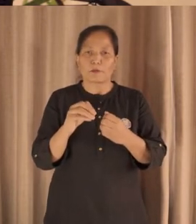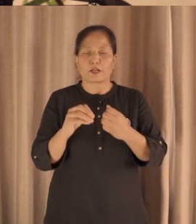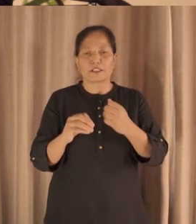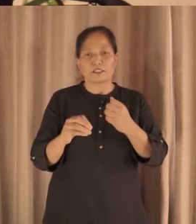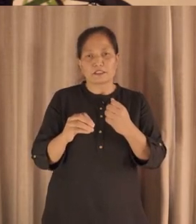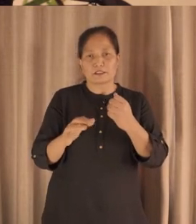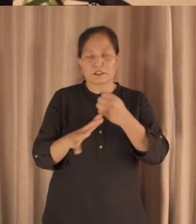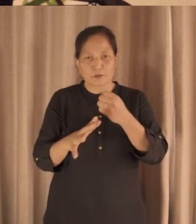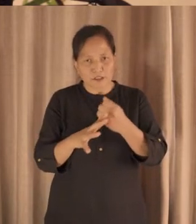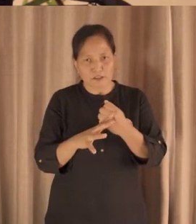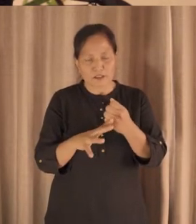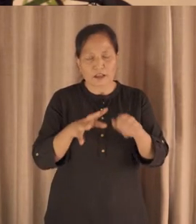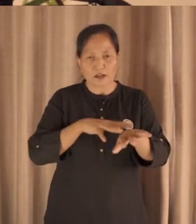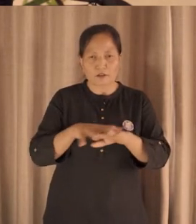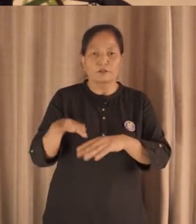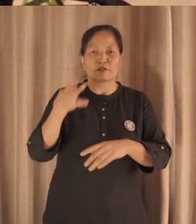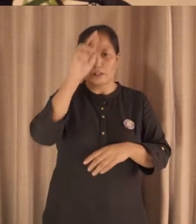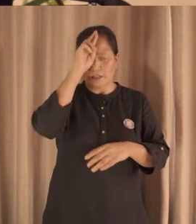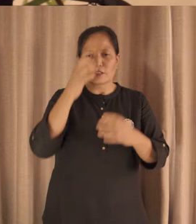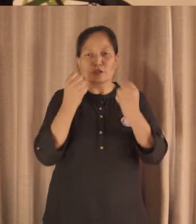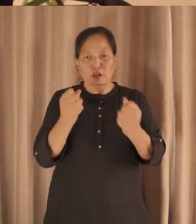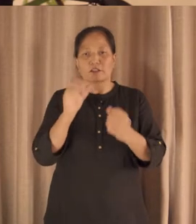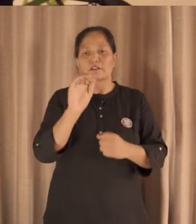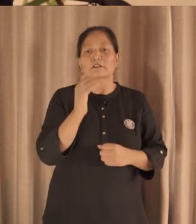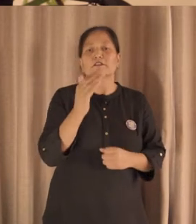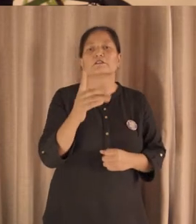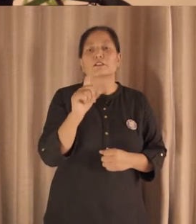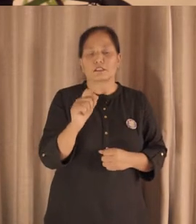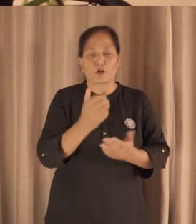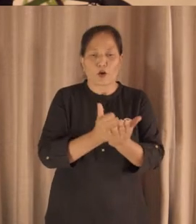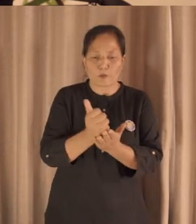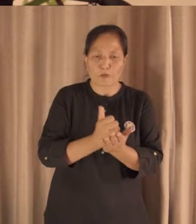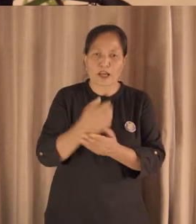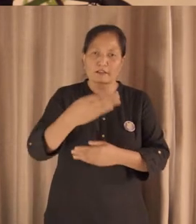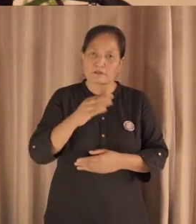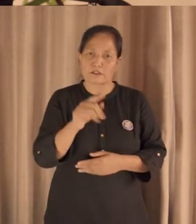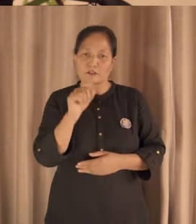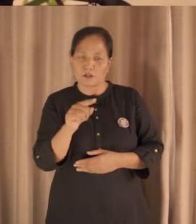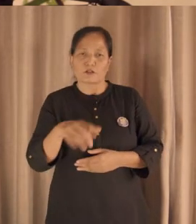of the society have contributed in this process but the democratic republic is not exactly